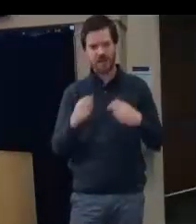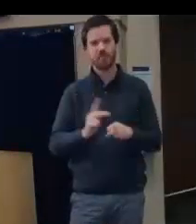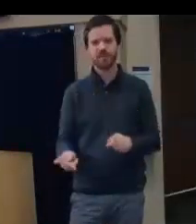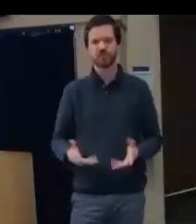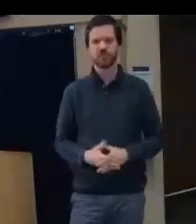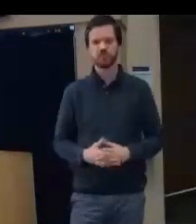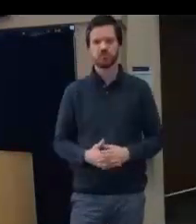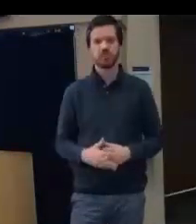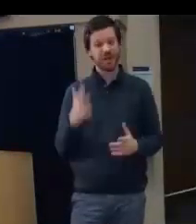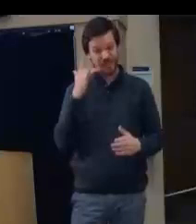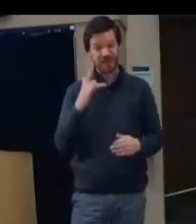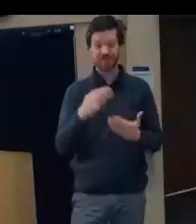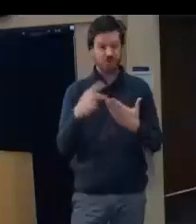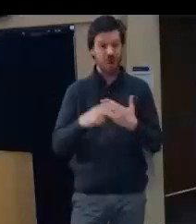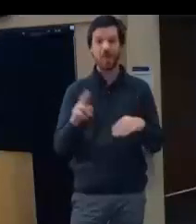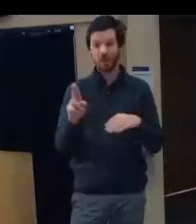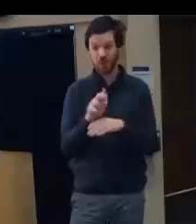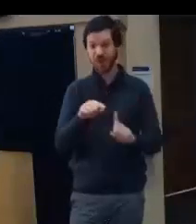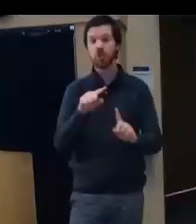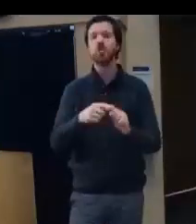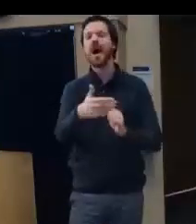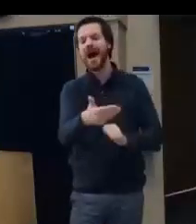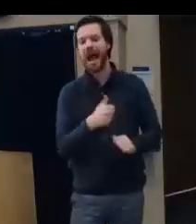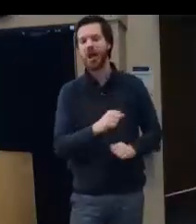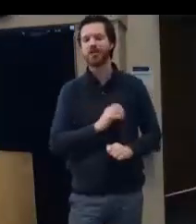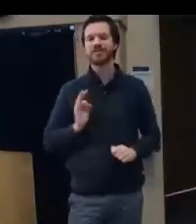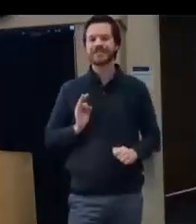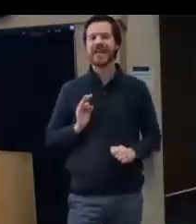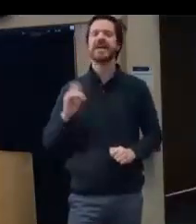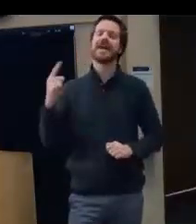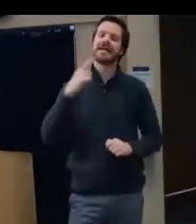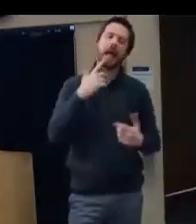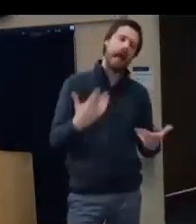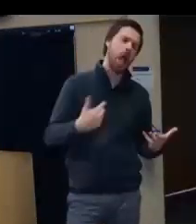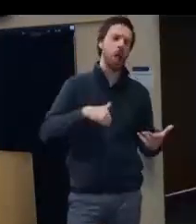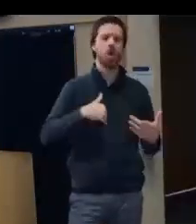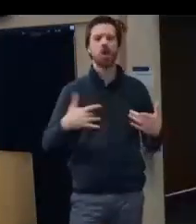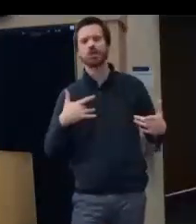because programs use this to hire staff um and they said well we were concerned about the push